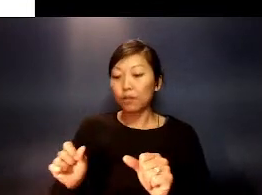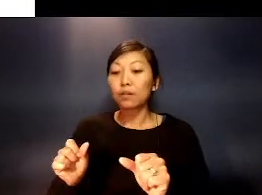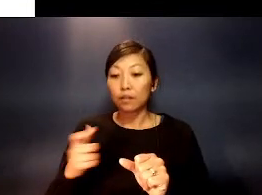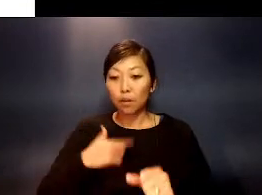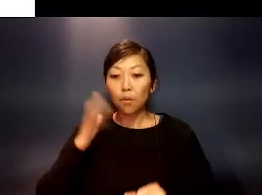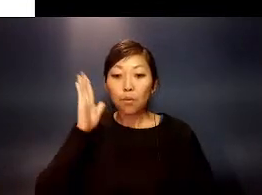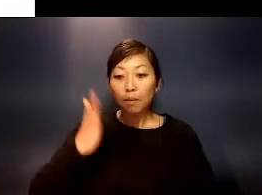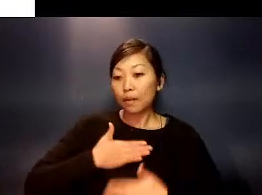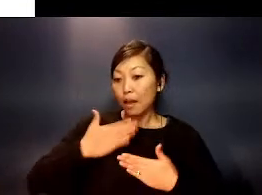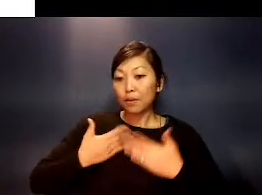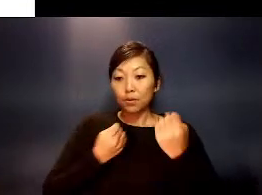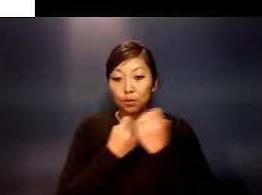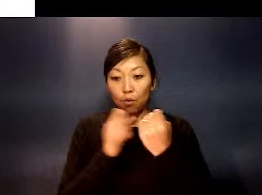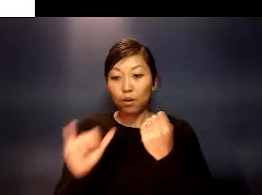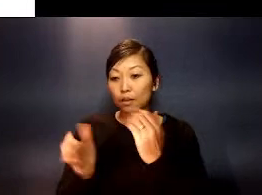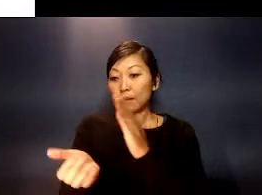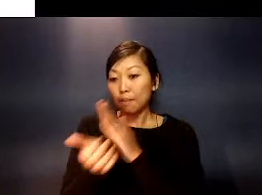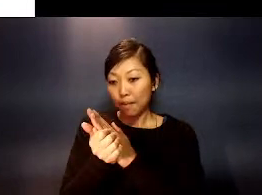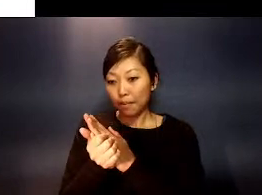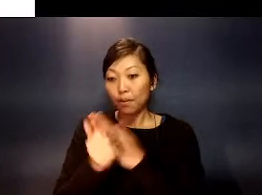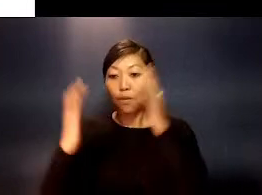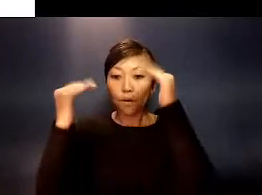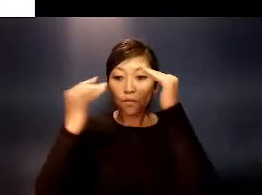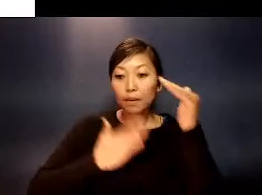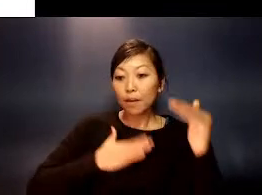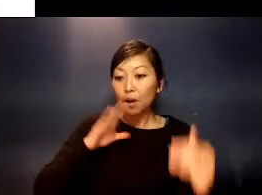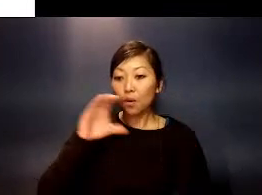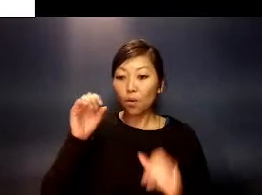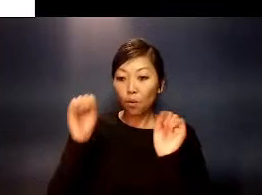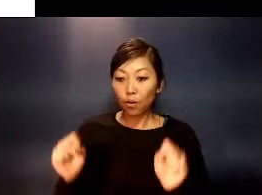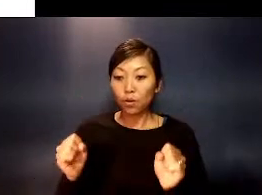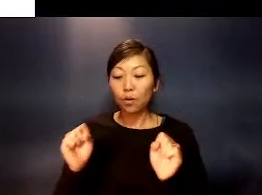I BELIEVE THAT ALL THE CONCERNS FROM LAST WEEK HAVE BEEN MITIGATED AT THIS POINT. THANK YOU.